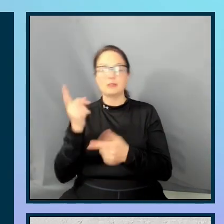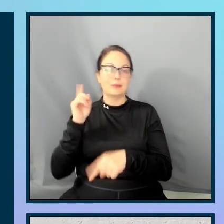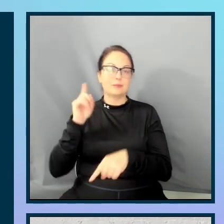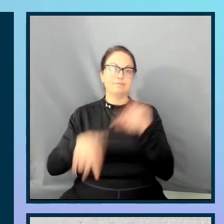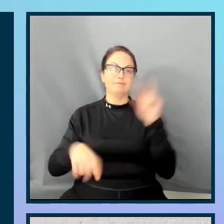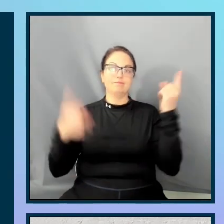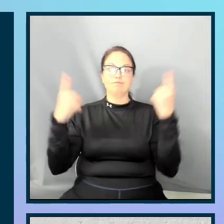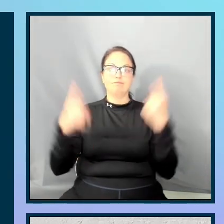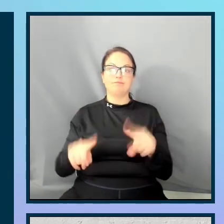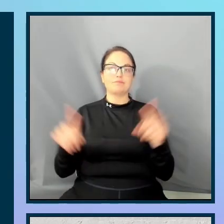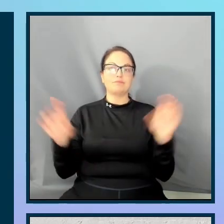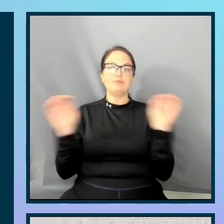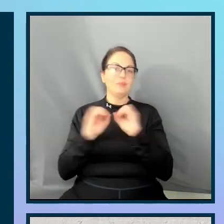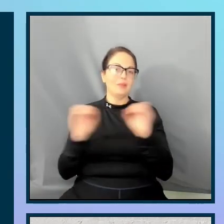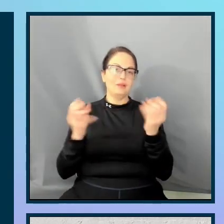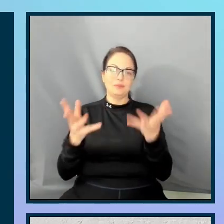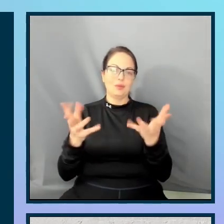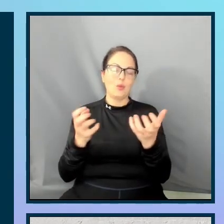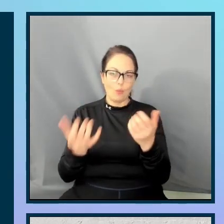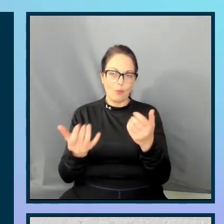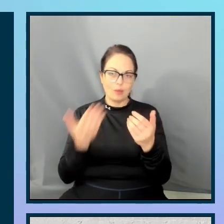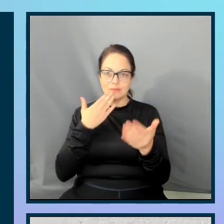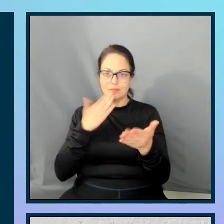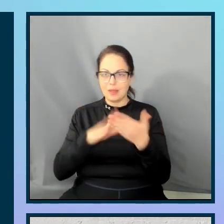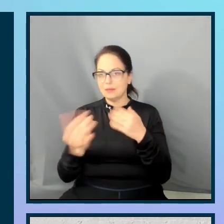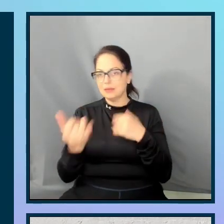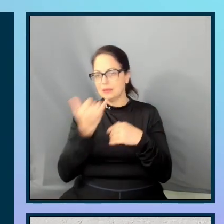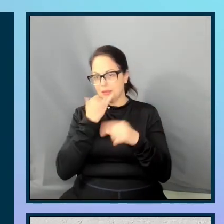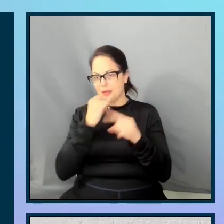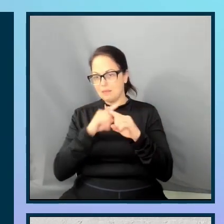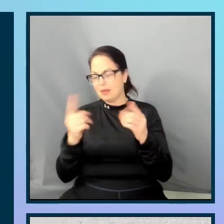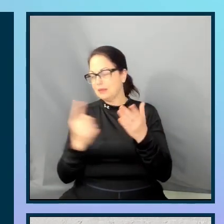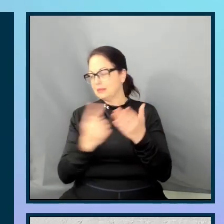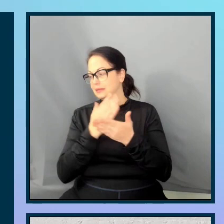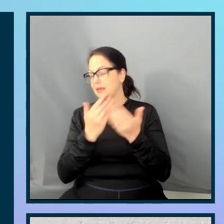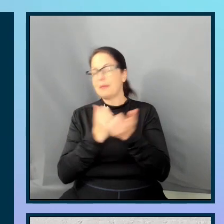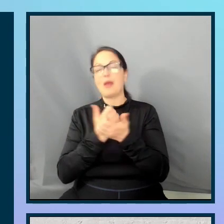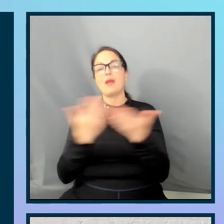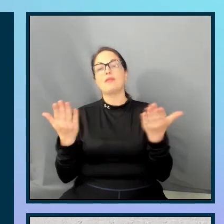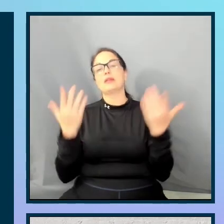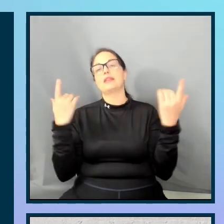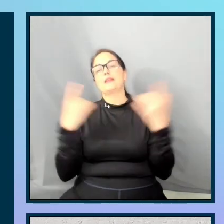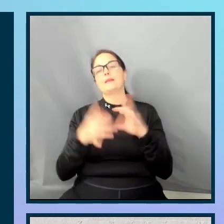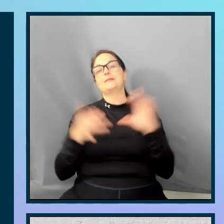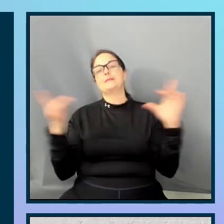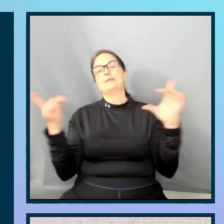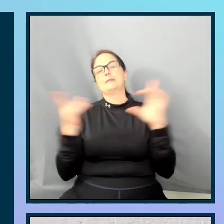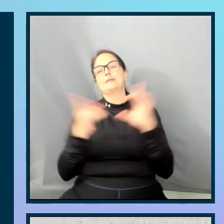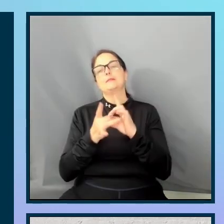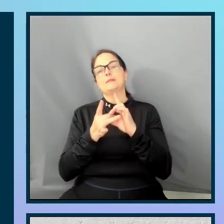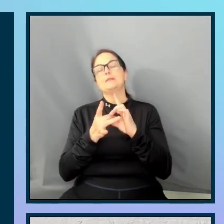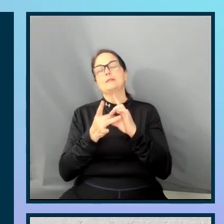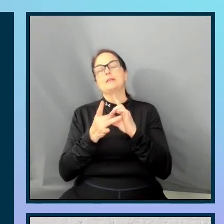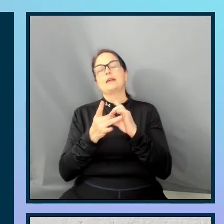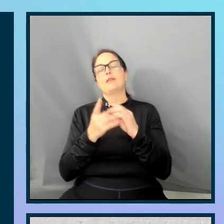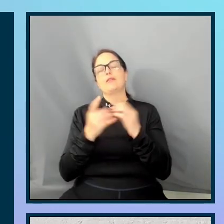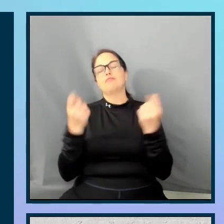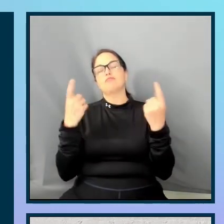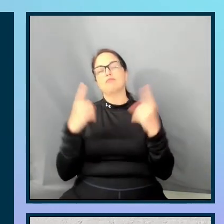No one wants the bad ones, and yet, somehow everything perfectly lines up to make them occur. When I thought about giving this talk,